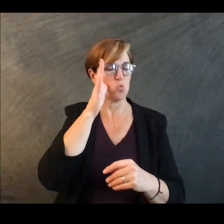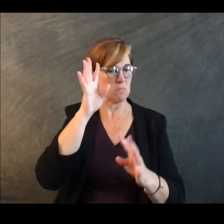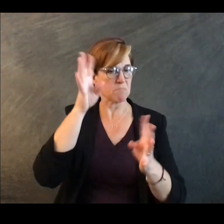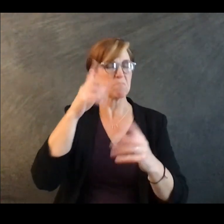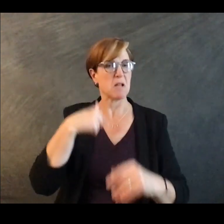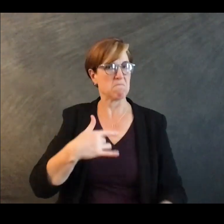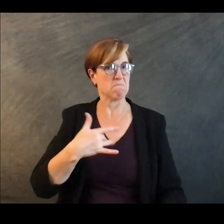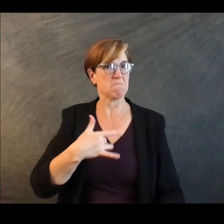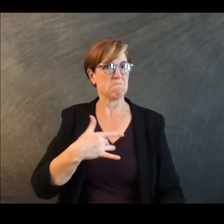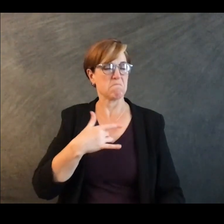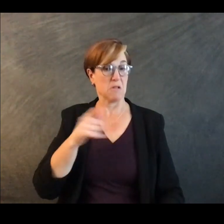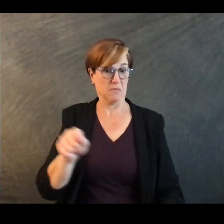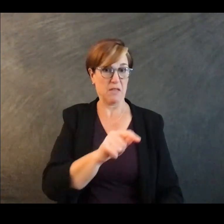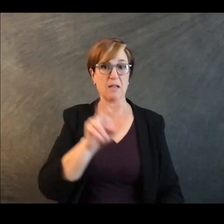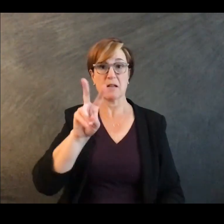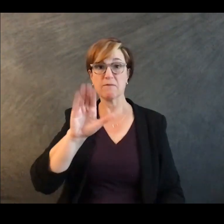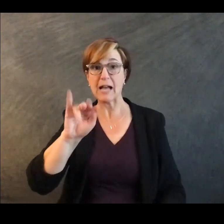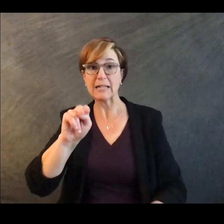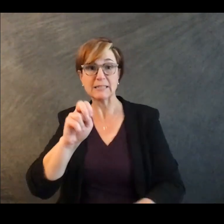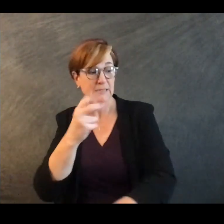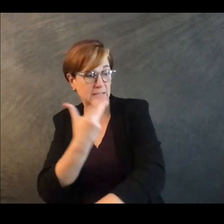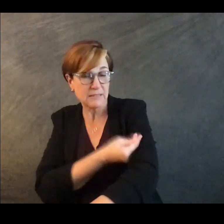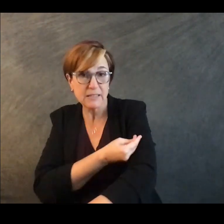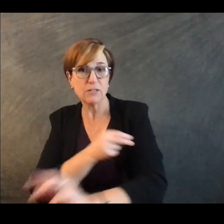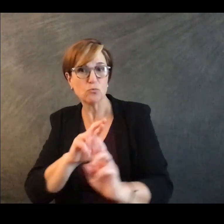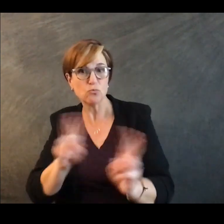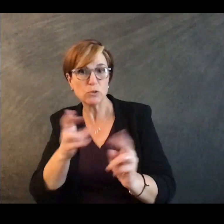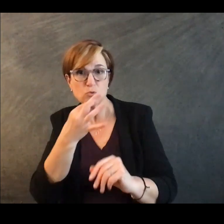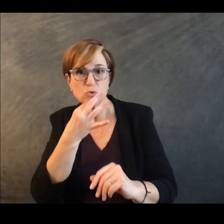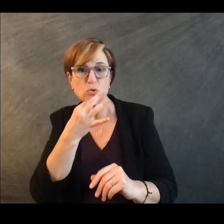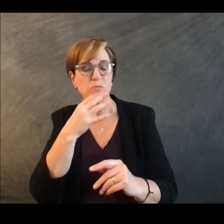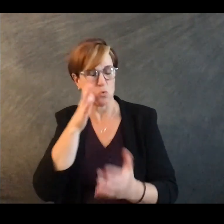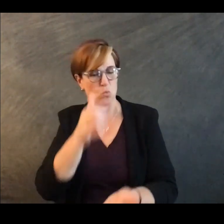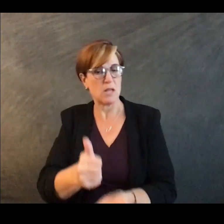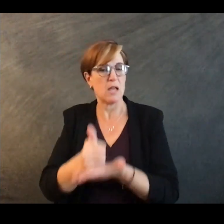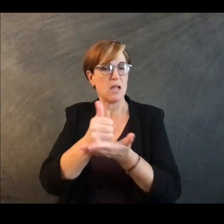doing just helping really helping us helping the people of our country and